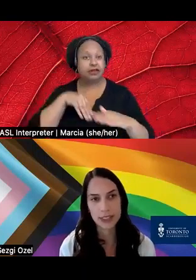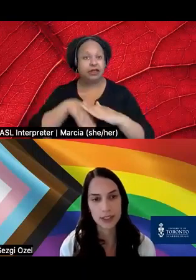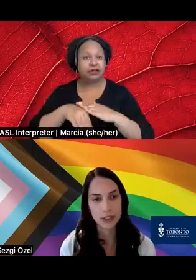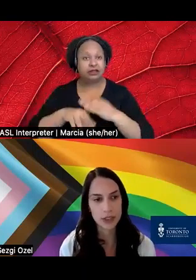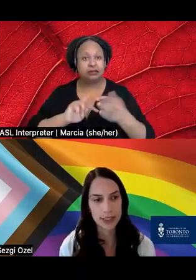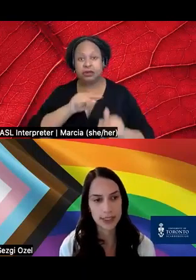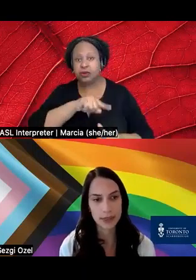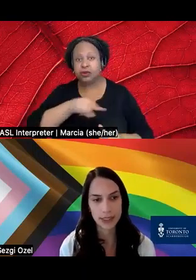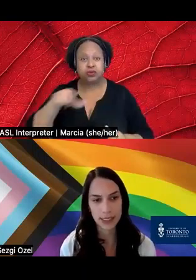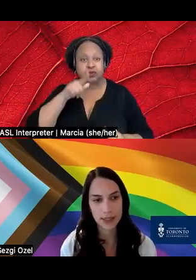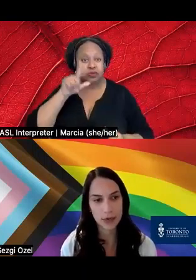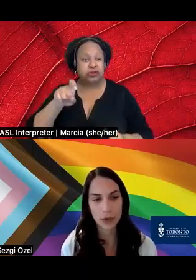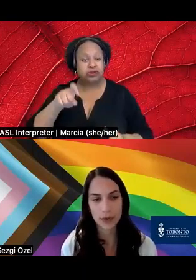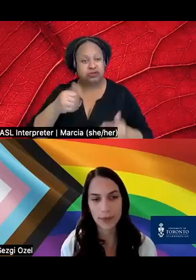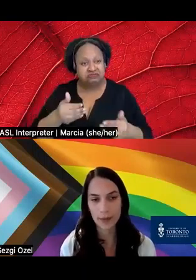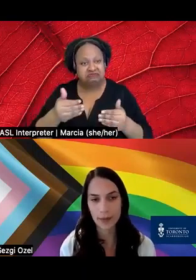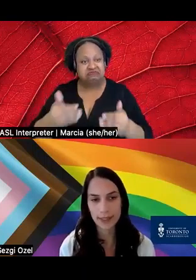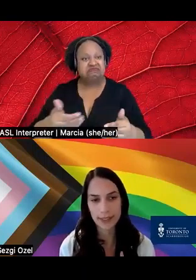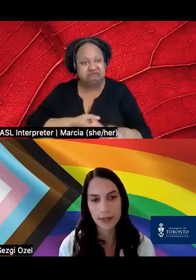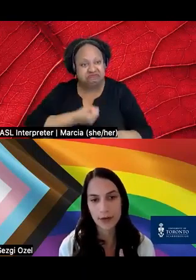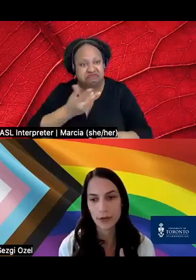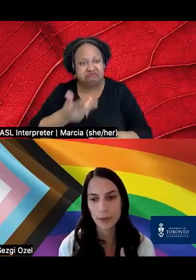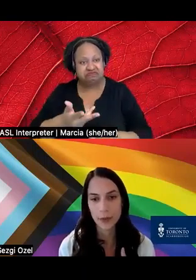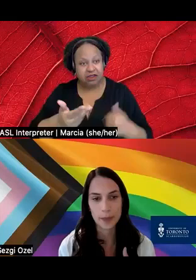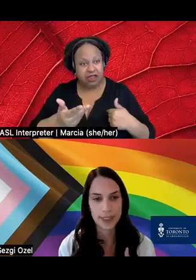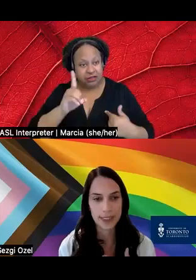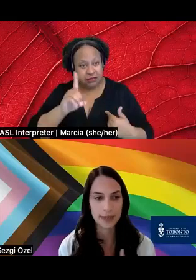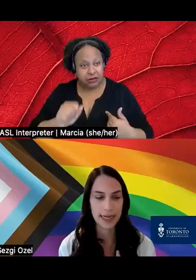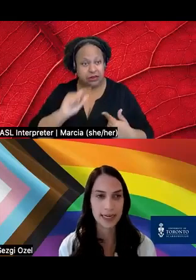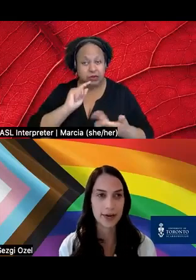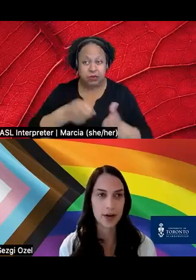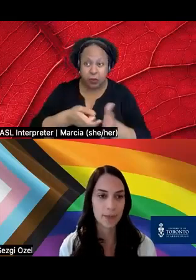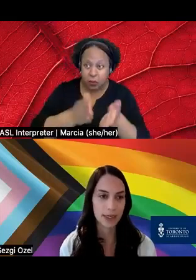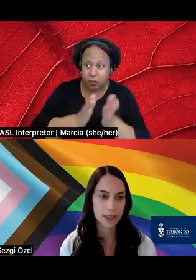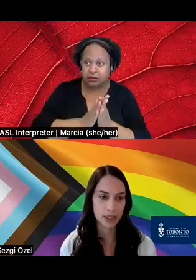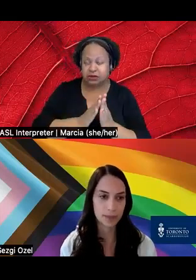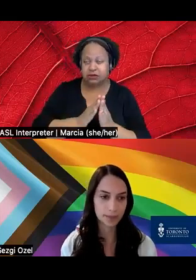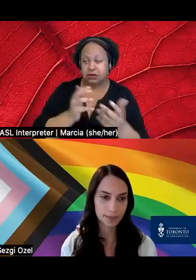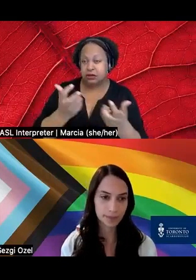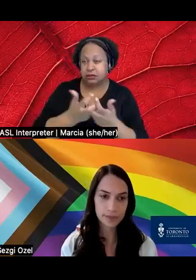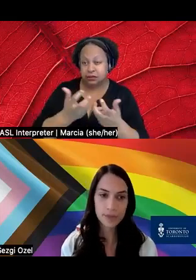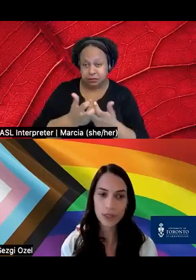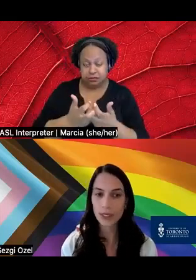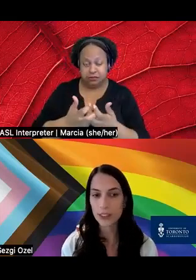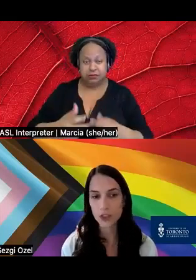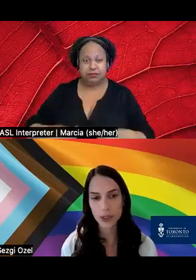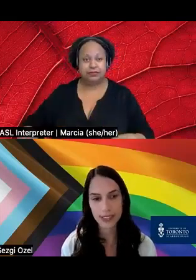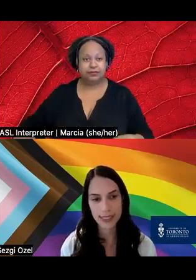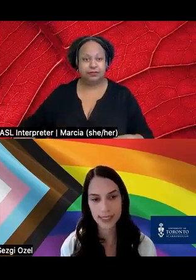disclose a disability or impairment for the purposes of gaining an accommodation. In doing this together,